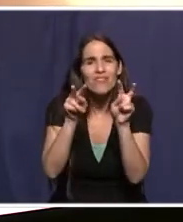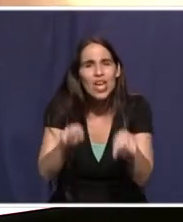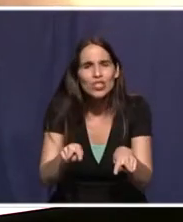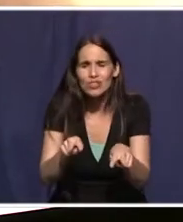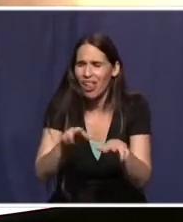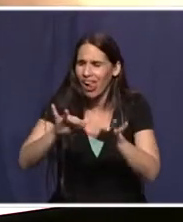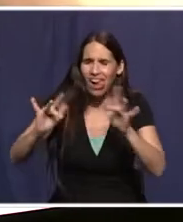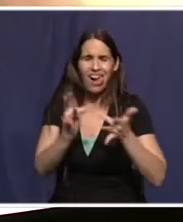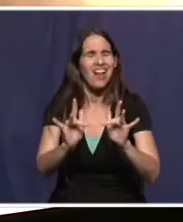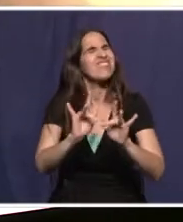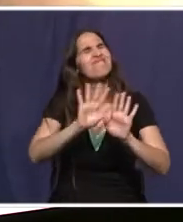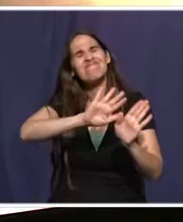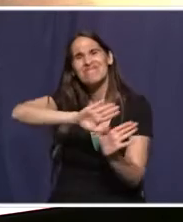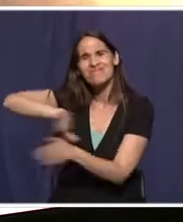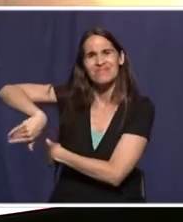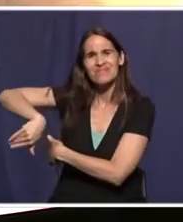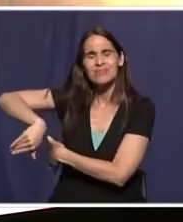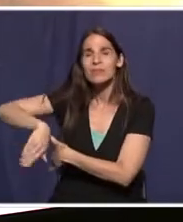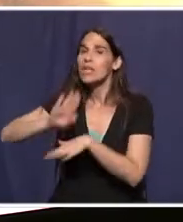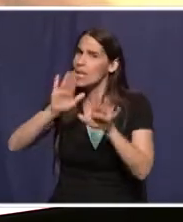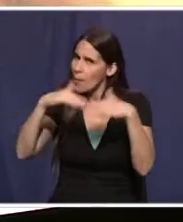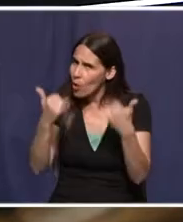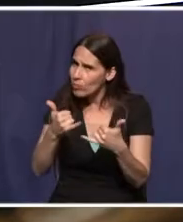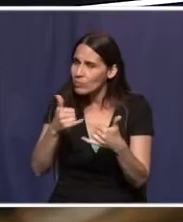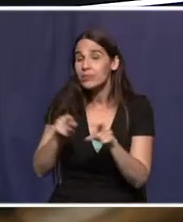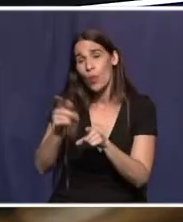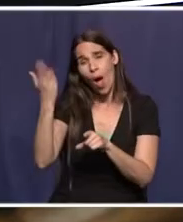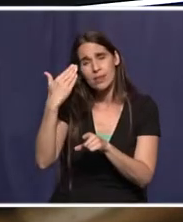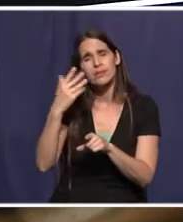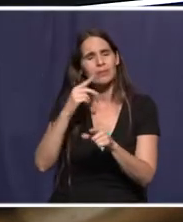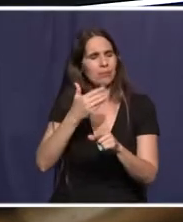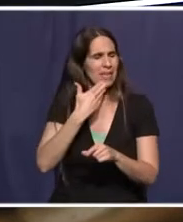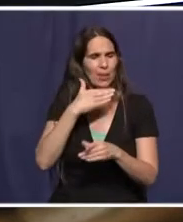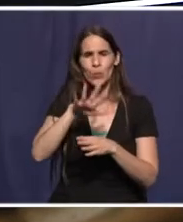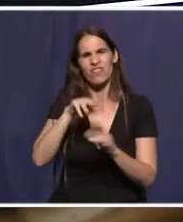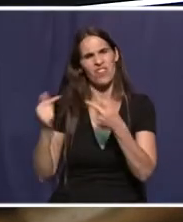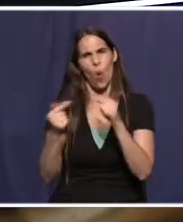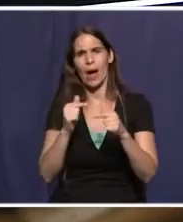Currently there is also a conflict within Judaism between moderates and extremists.